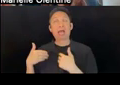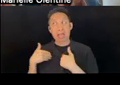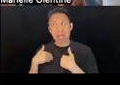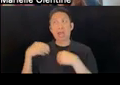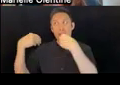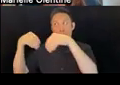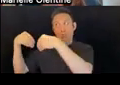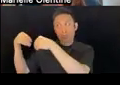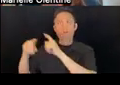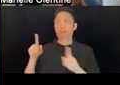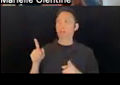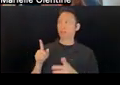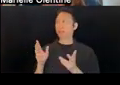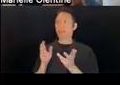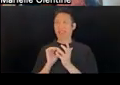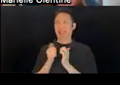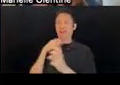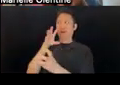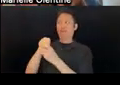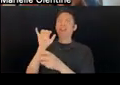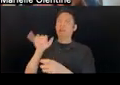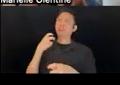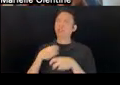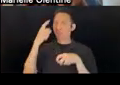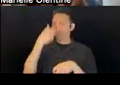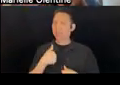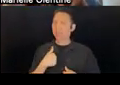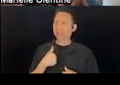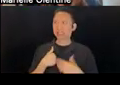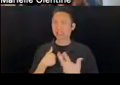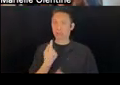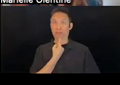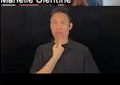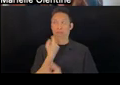What was the last thing I was going to say?